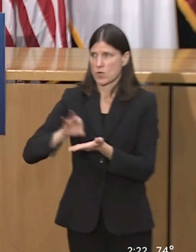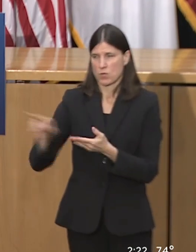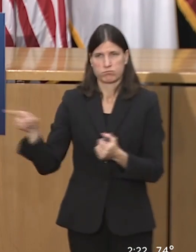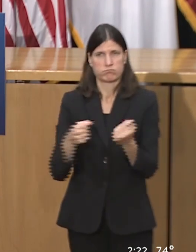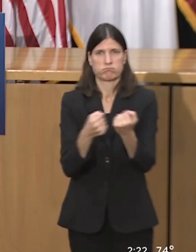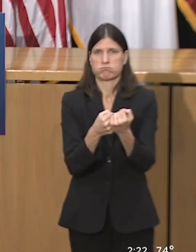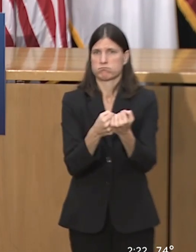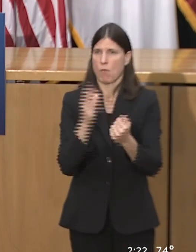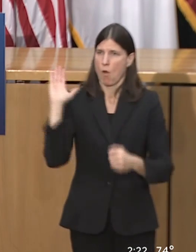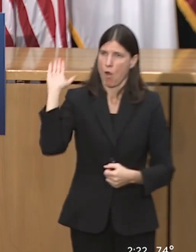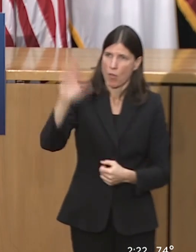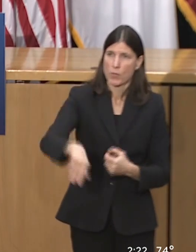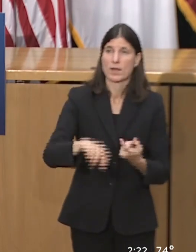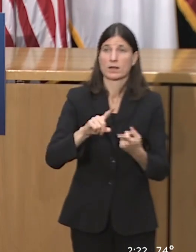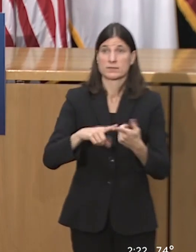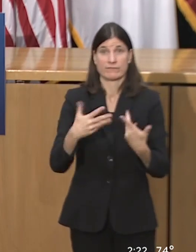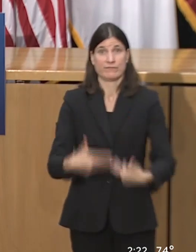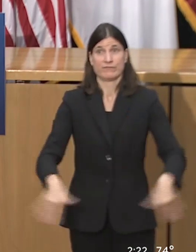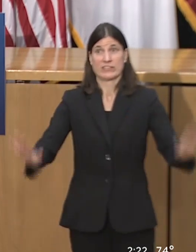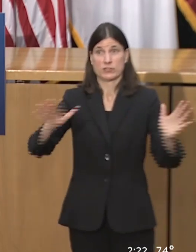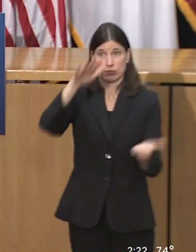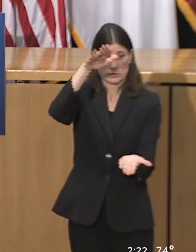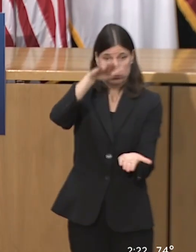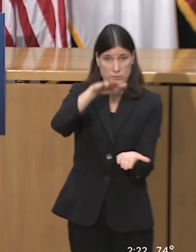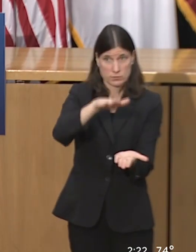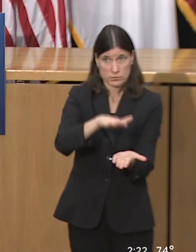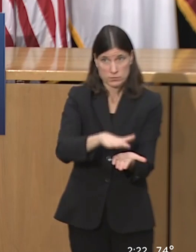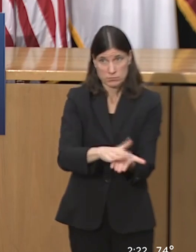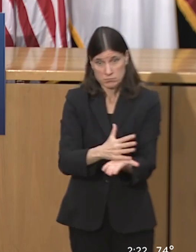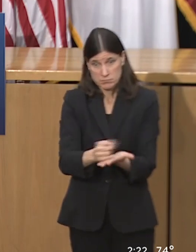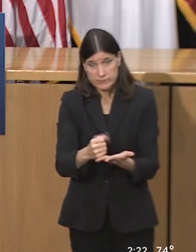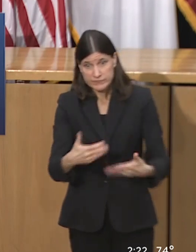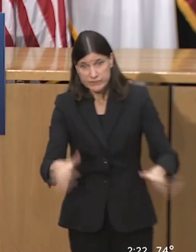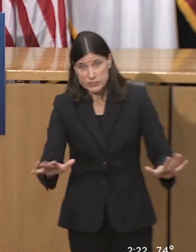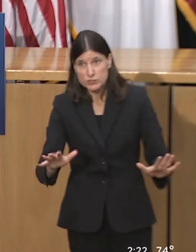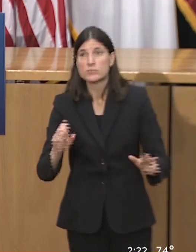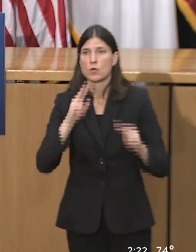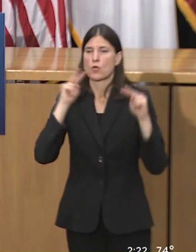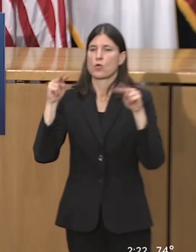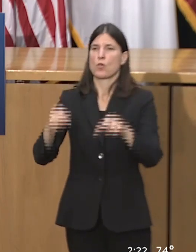BASED ON WHATEVER THE RULES ARE IN EACH OF THOSE STATES. SECOND, THERE ARE CERTAINLY